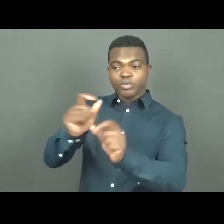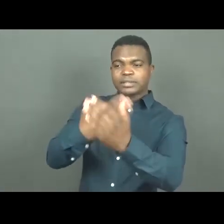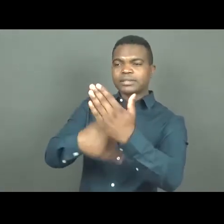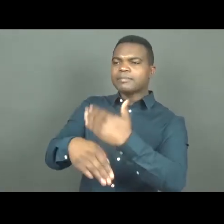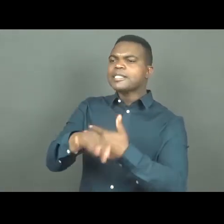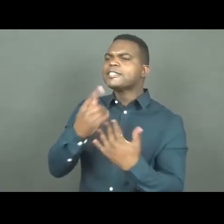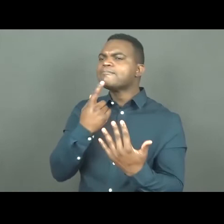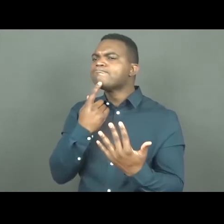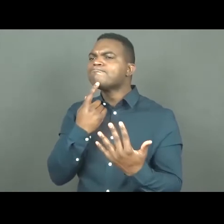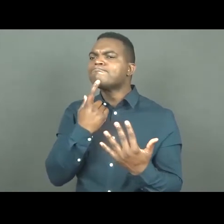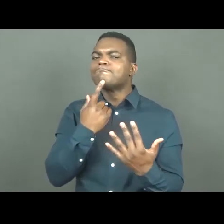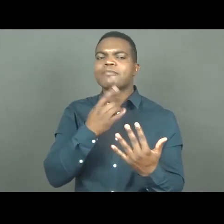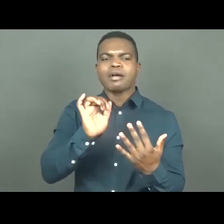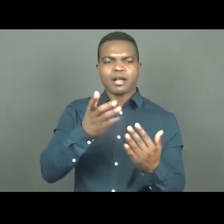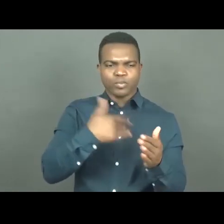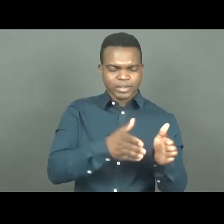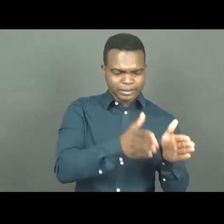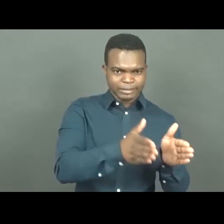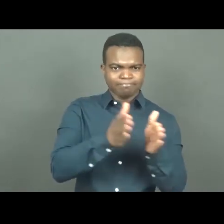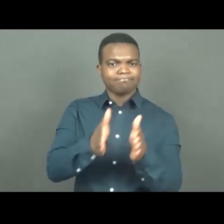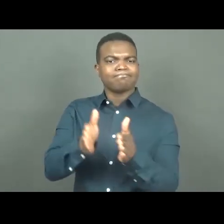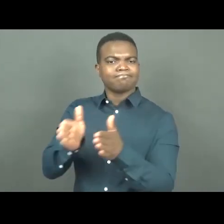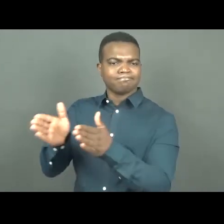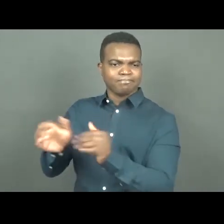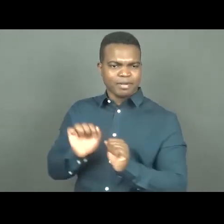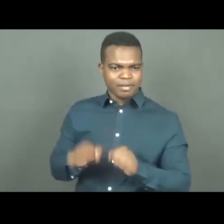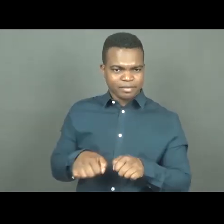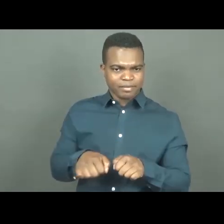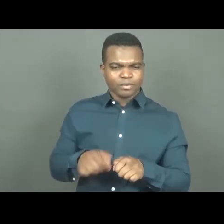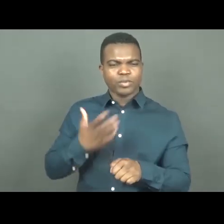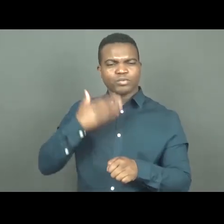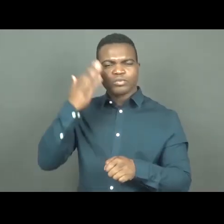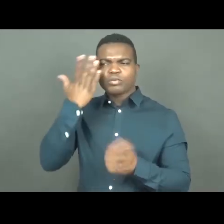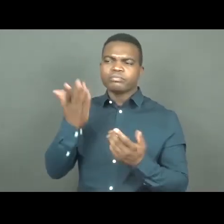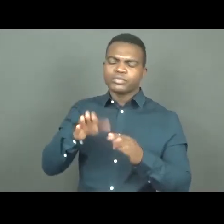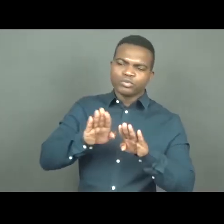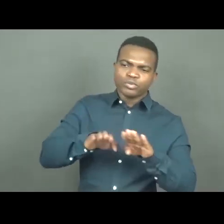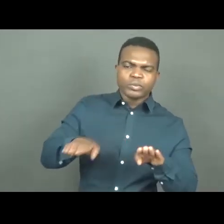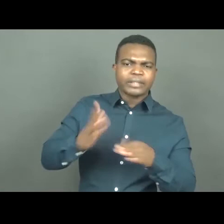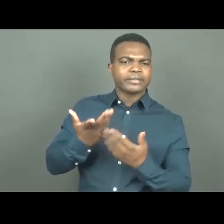in school, compared to children without disabilities. We wanted to know how many has